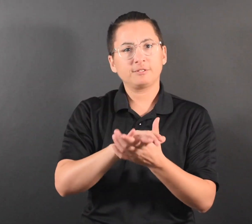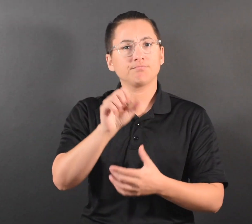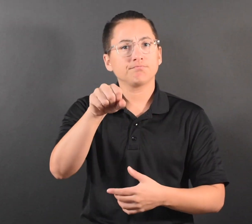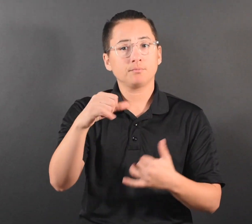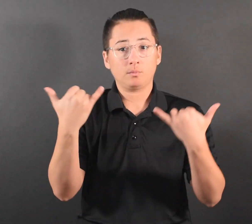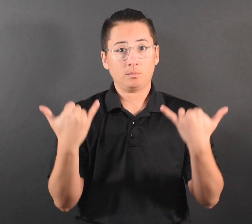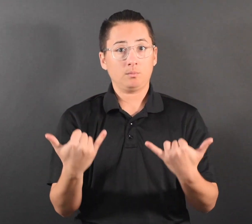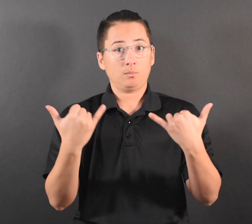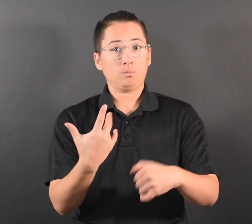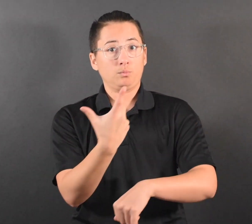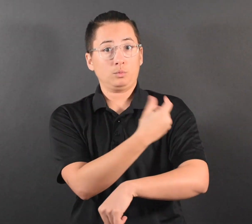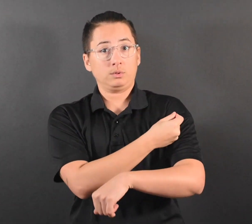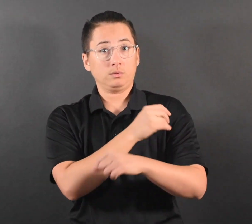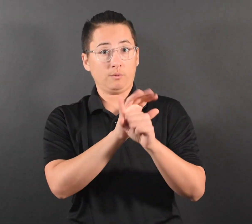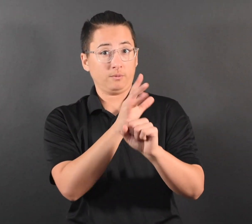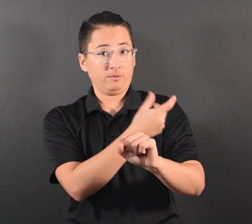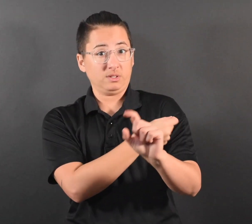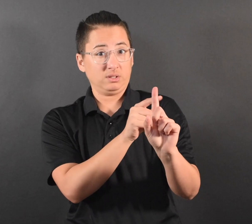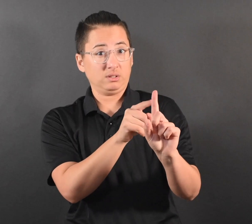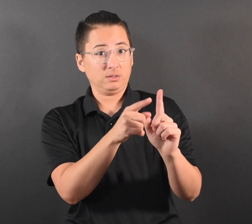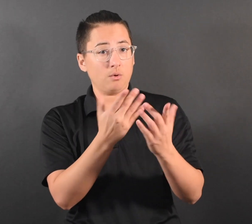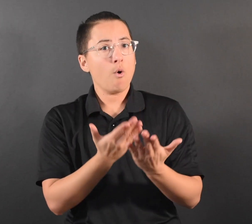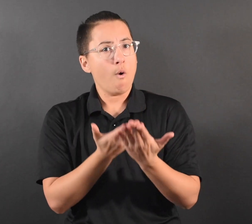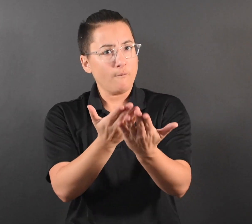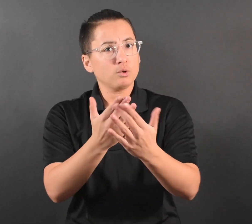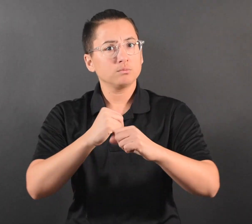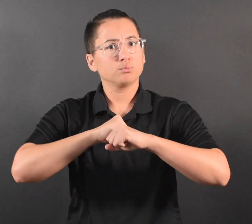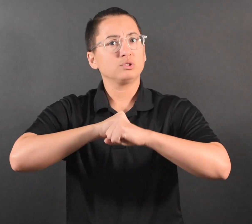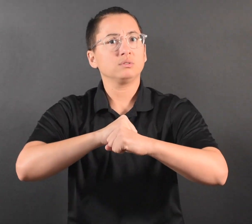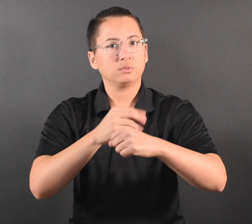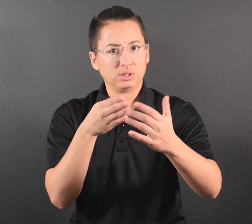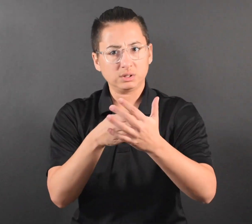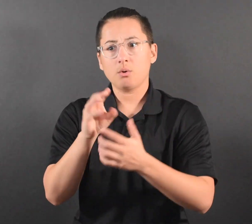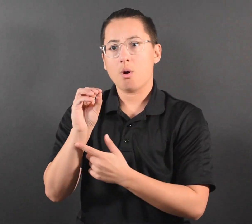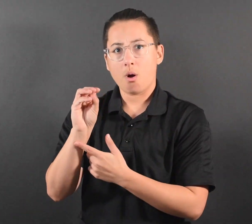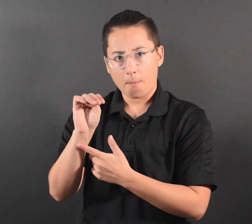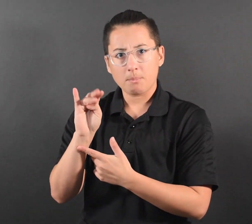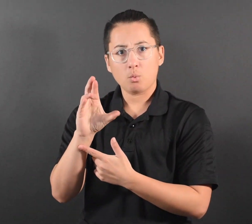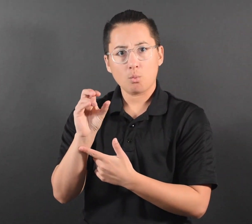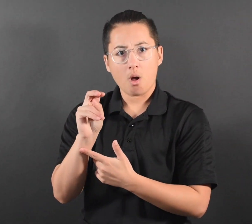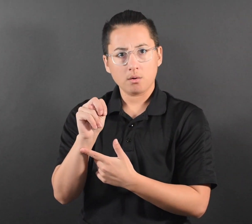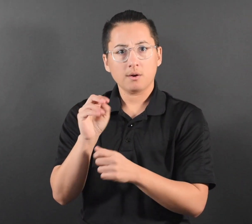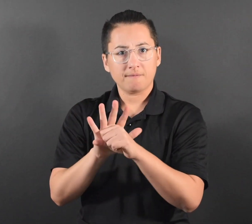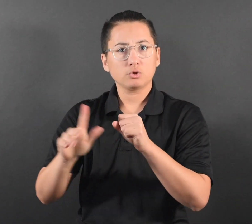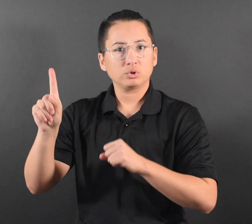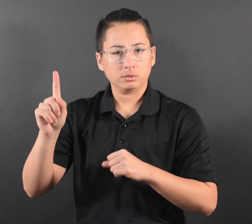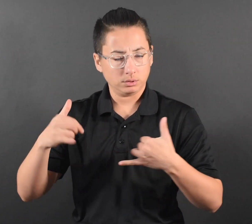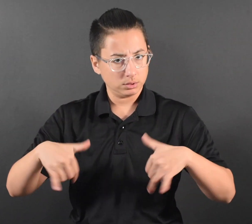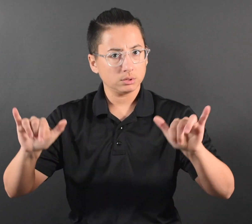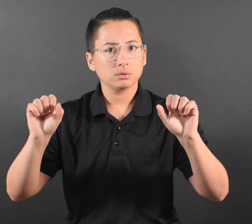Experts believe available COVID-19 vaccine still offers protection against the Omicron variant.